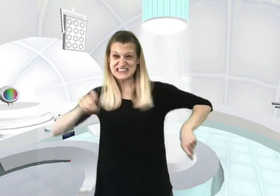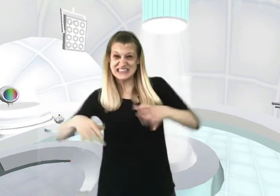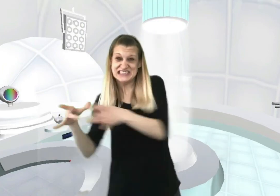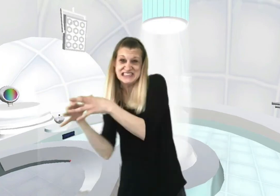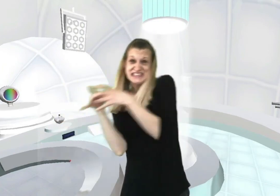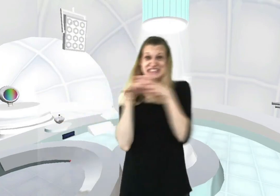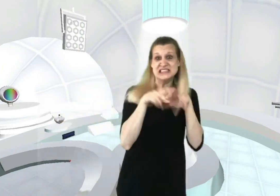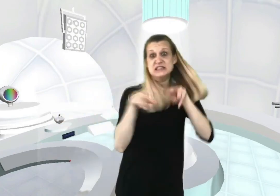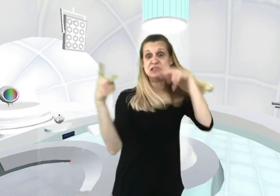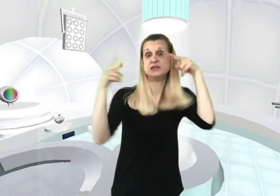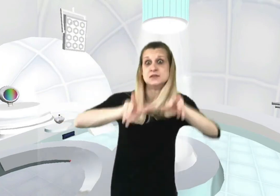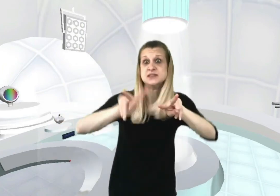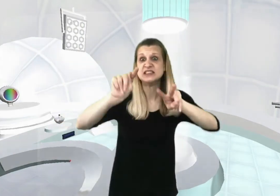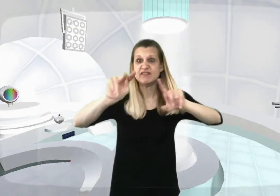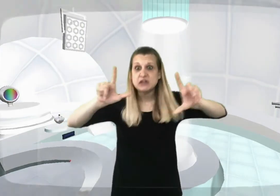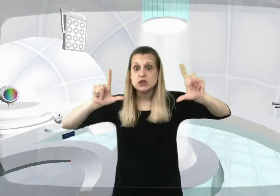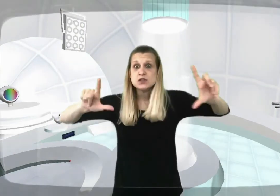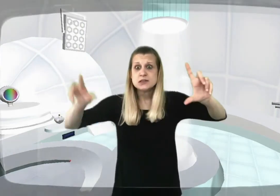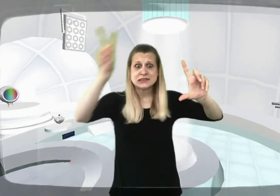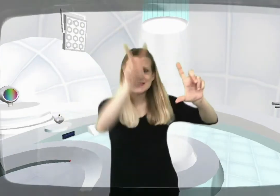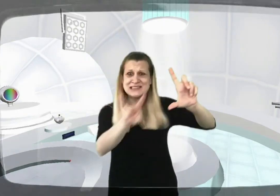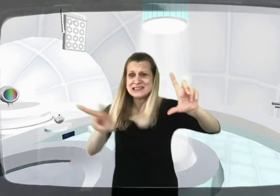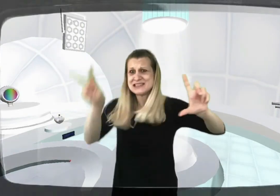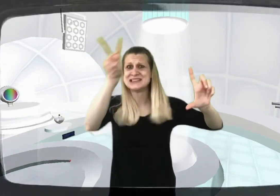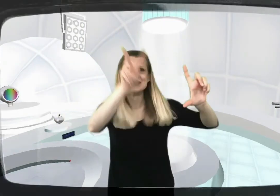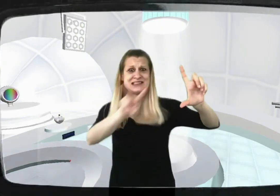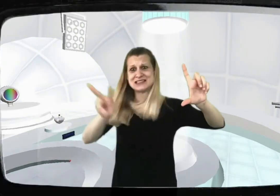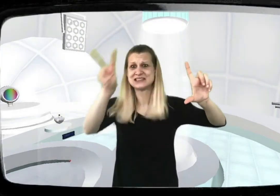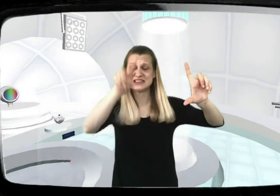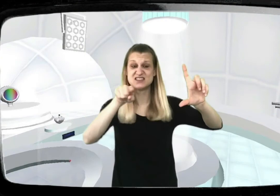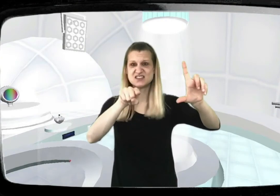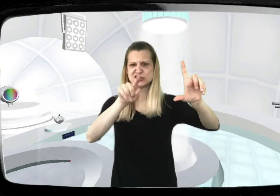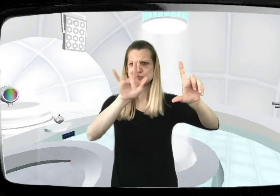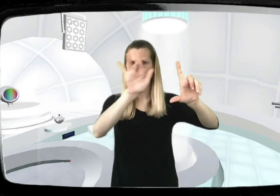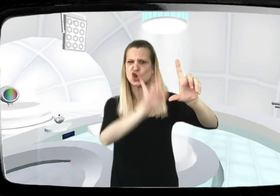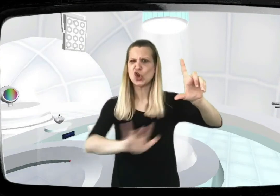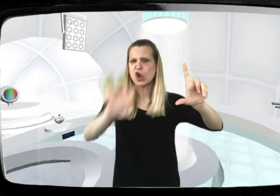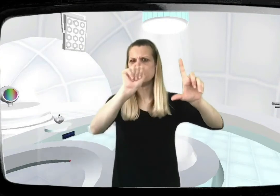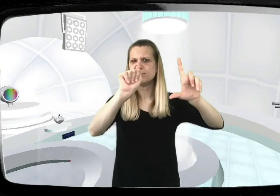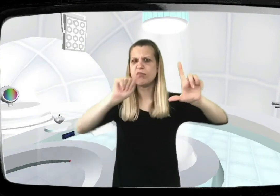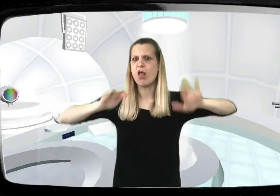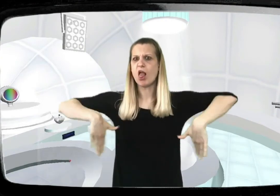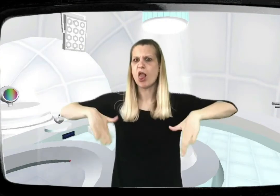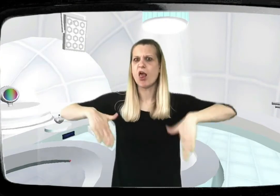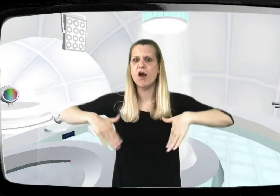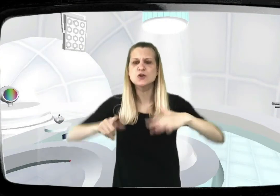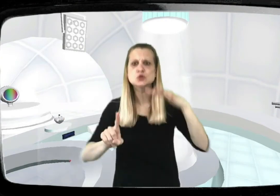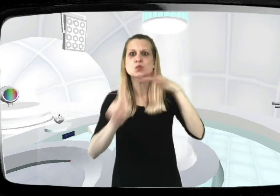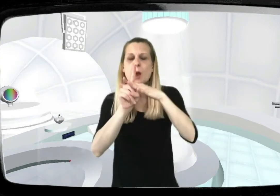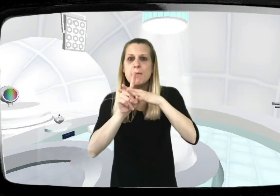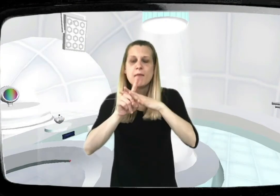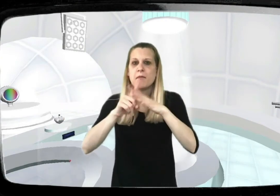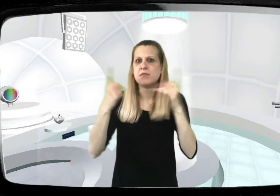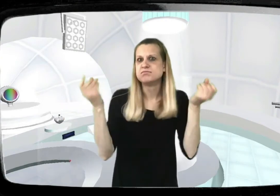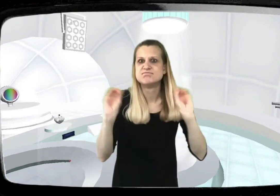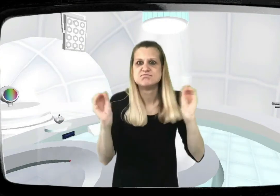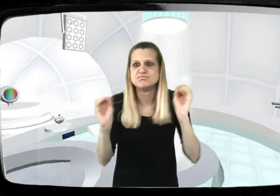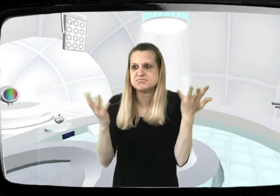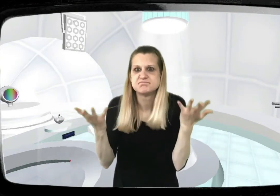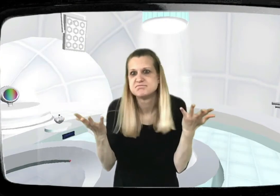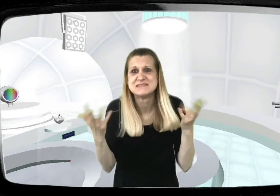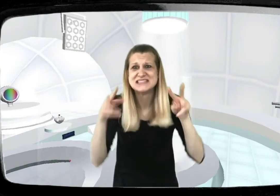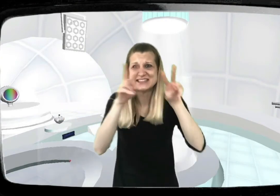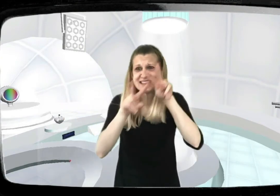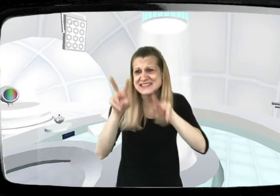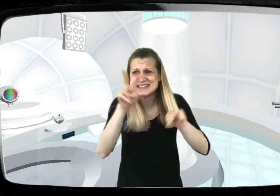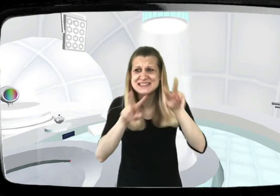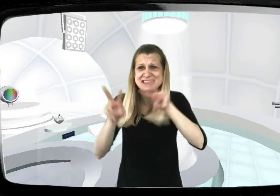gathered round the television and stared tensely at the screen. The screen was quite blank.